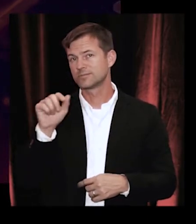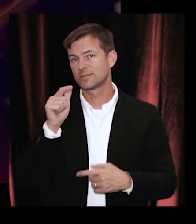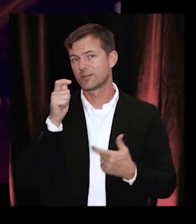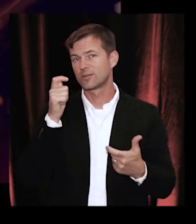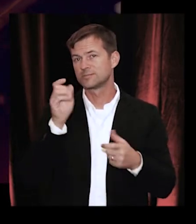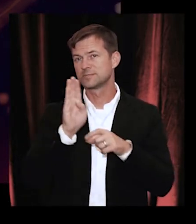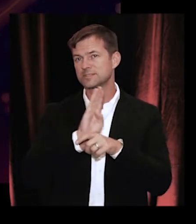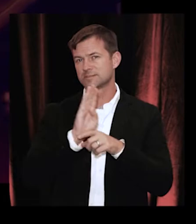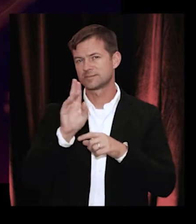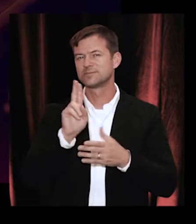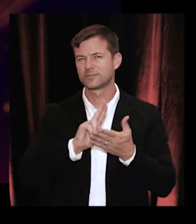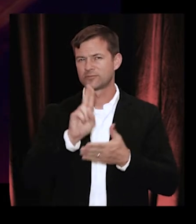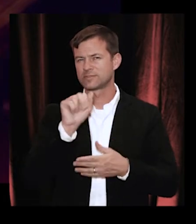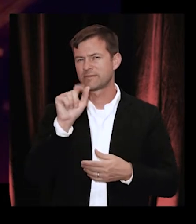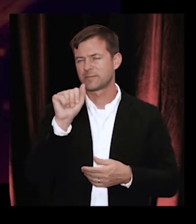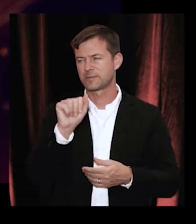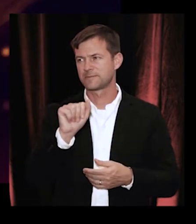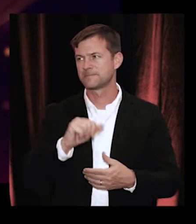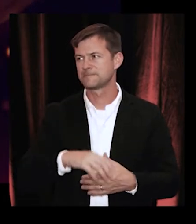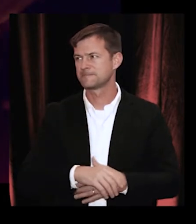University of Alabama.